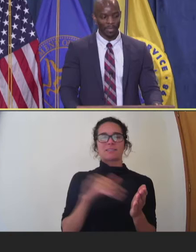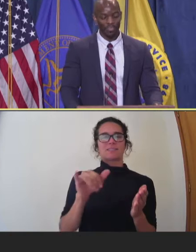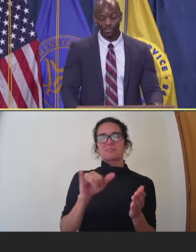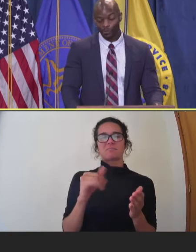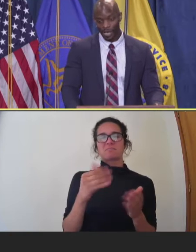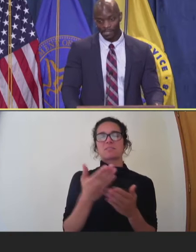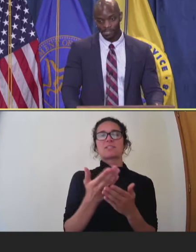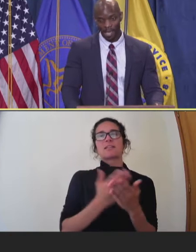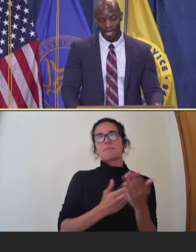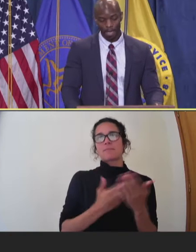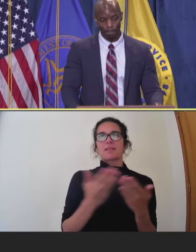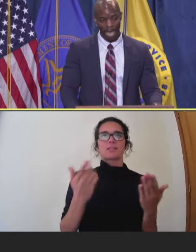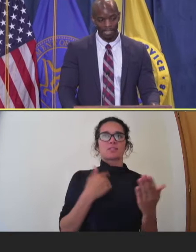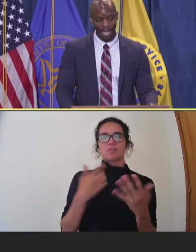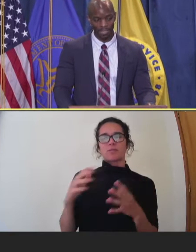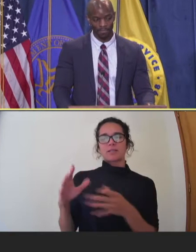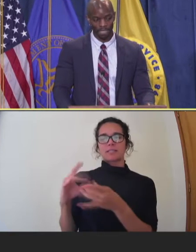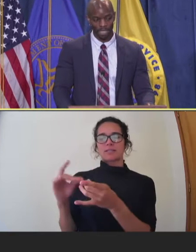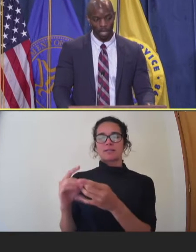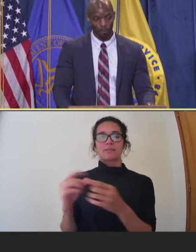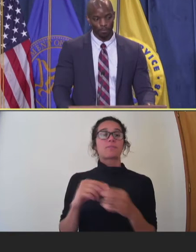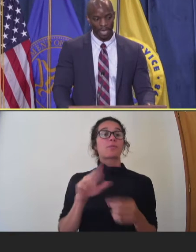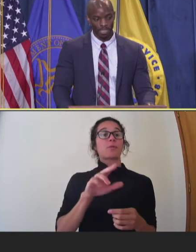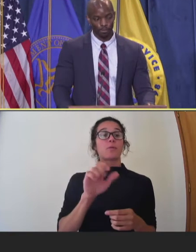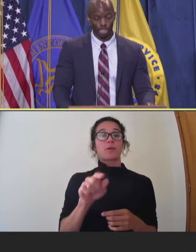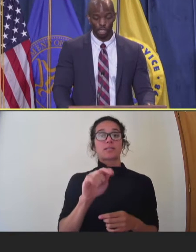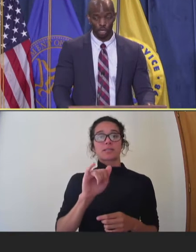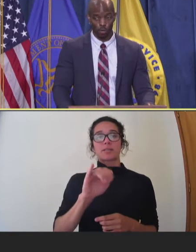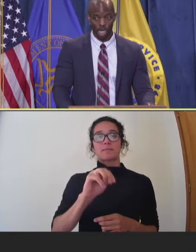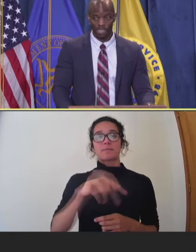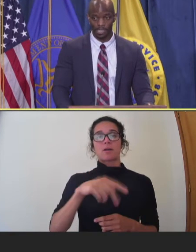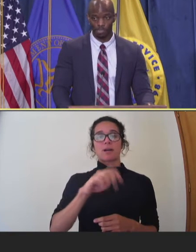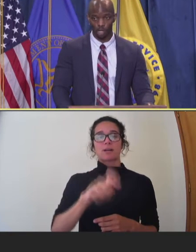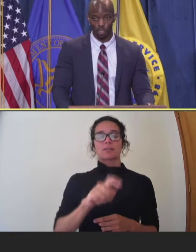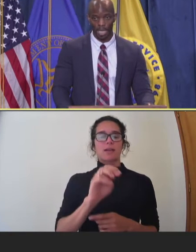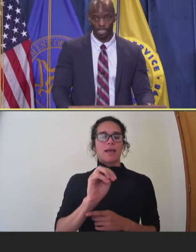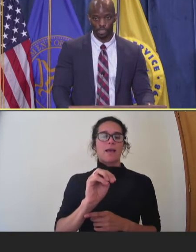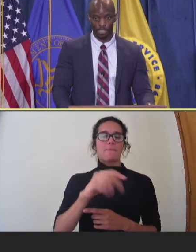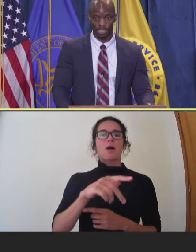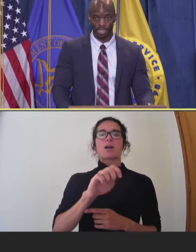in the U.S., mpox activity remains pretty low. We are seeing some localized surges and